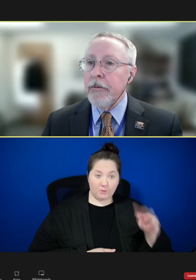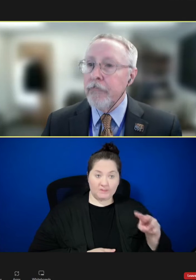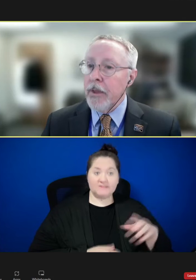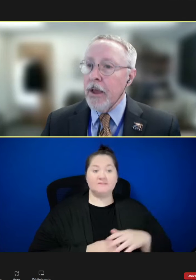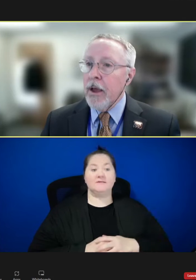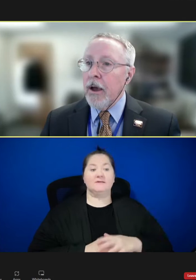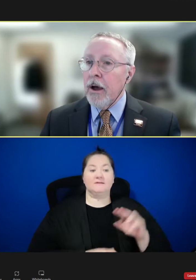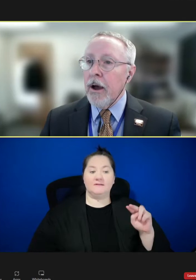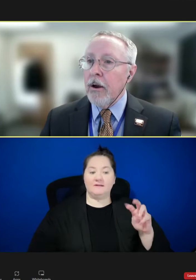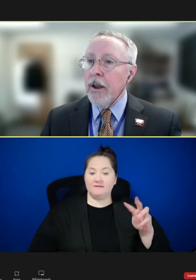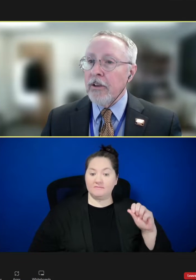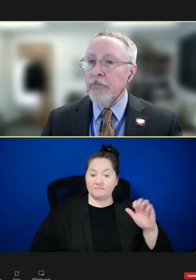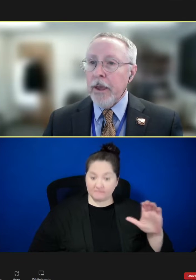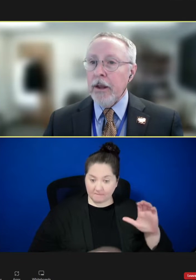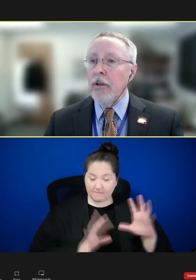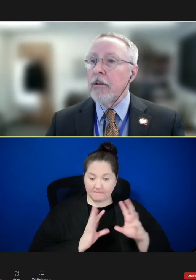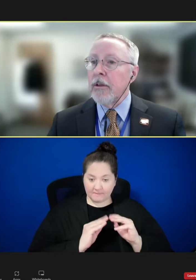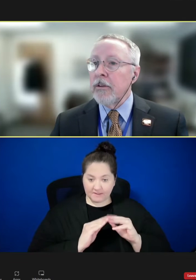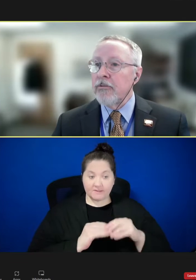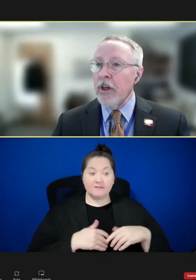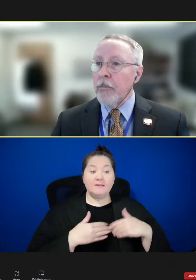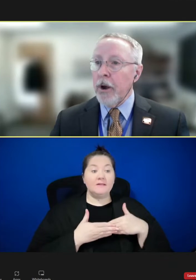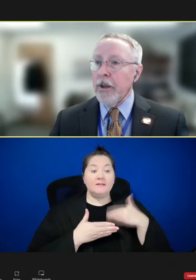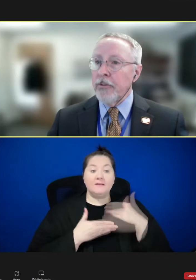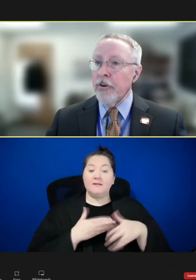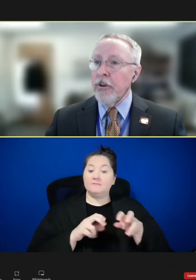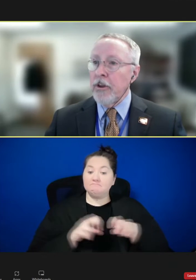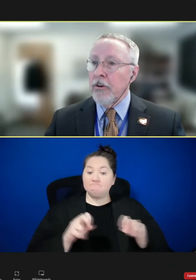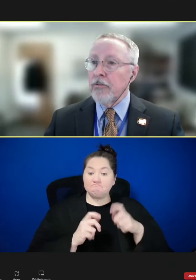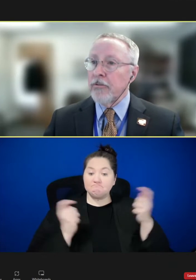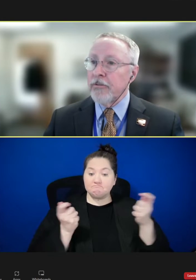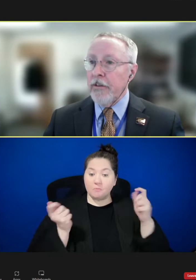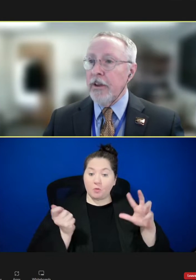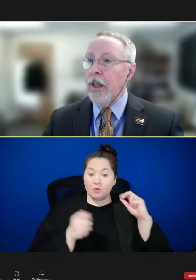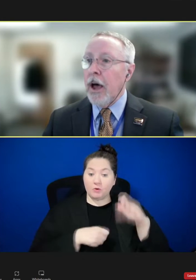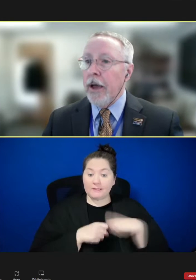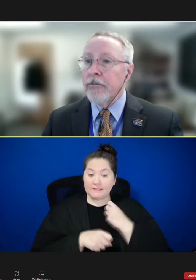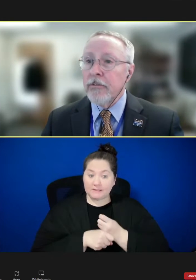Robert Hopkins, Jr.: Our next panel is Celebrating 30 Years of Saving Lives: